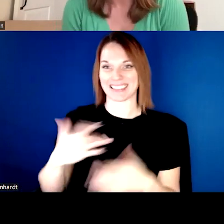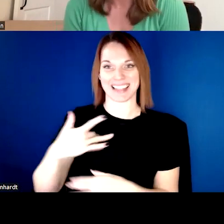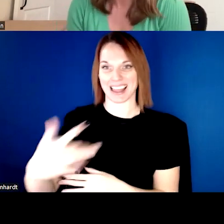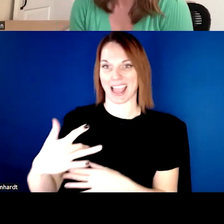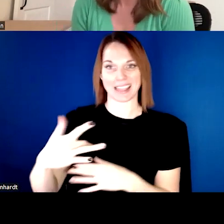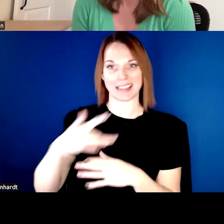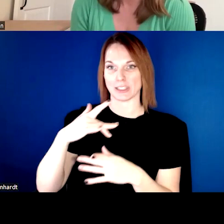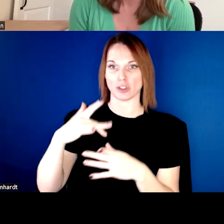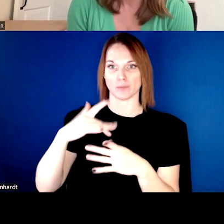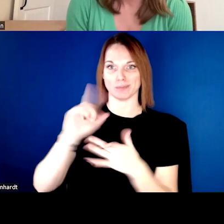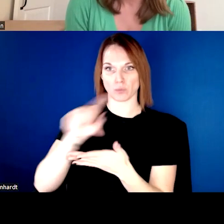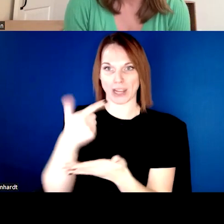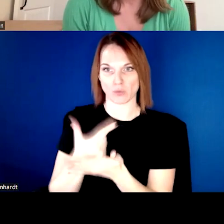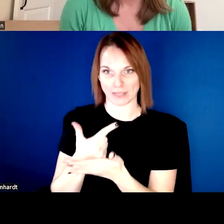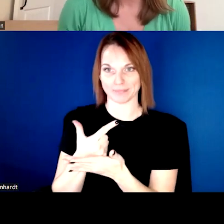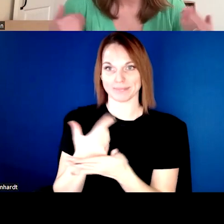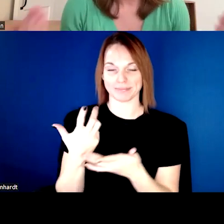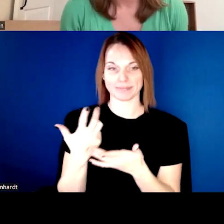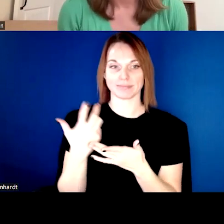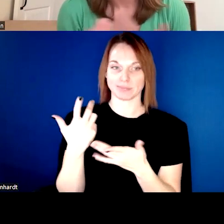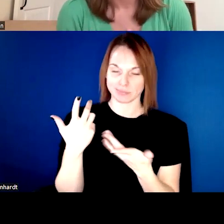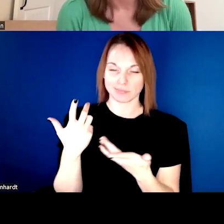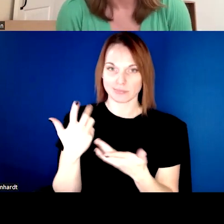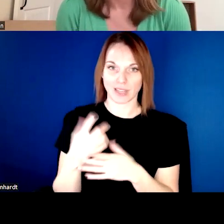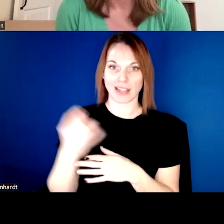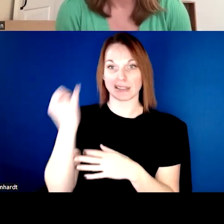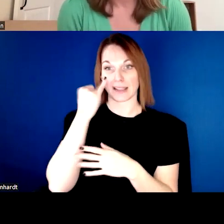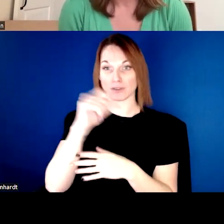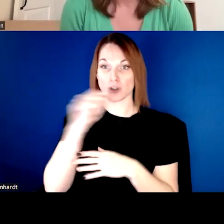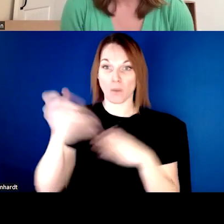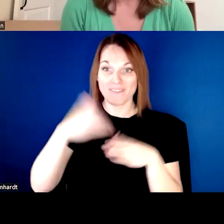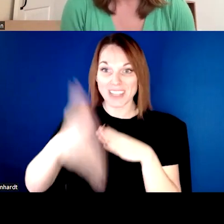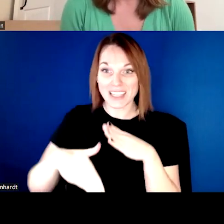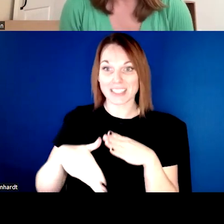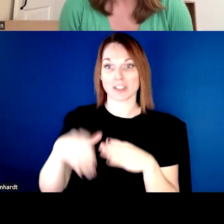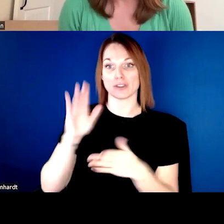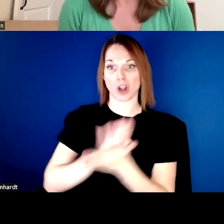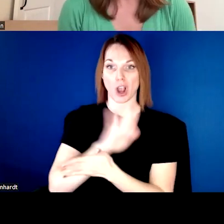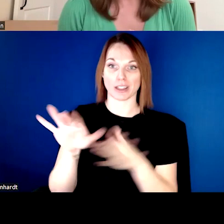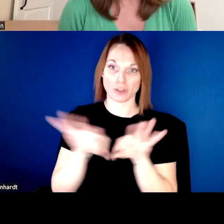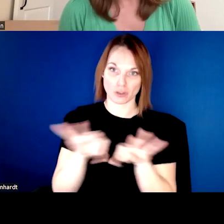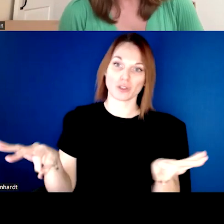repayment is hardest for those who don't actually finish their college degree. Okay for the higher,